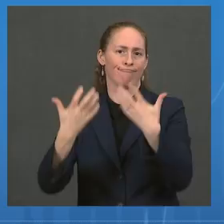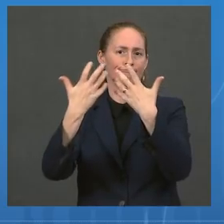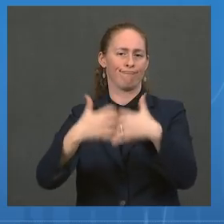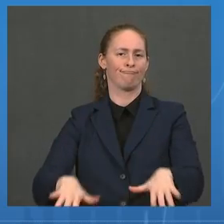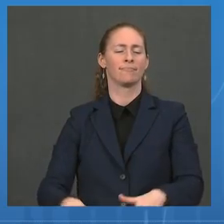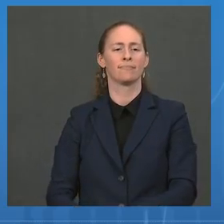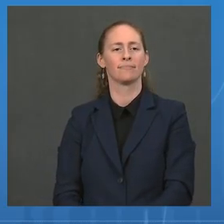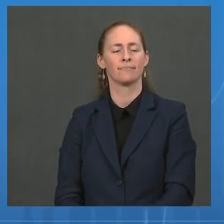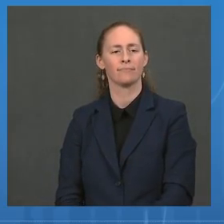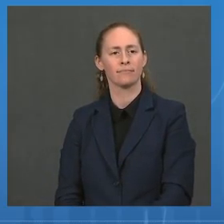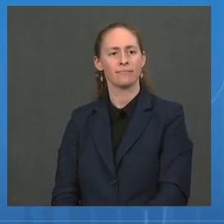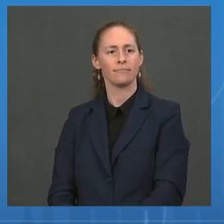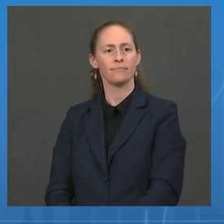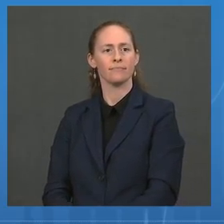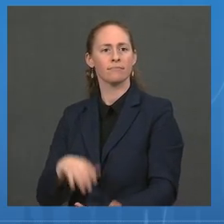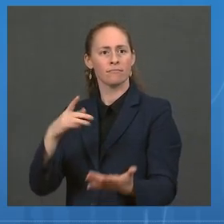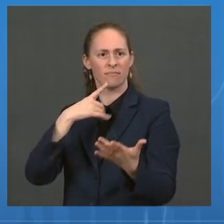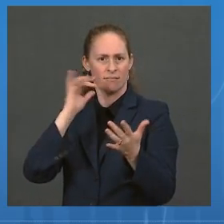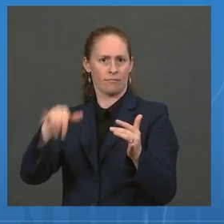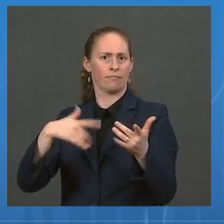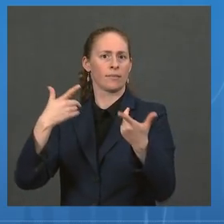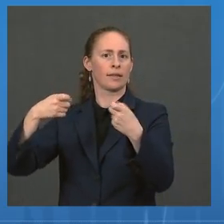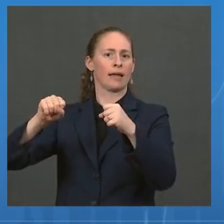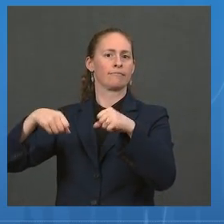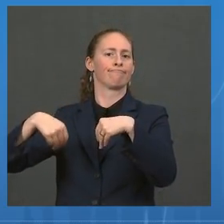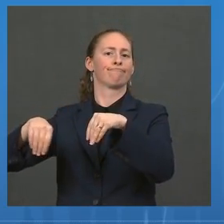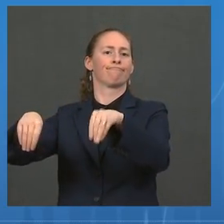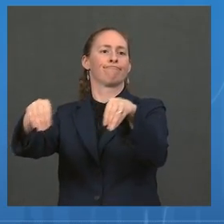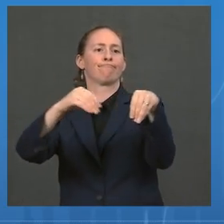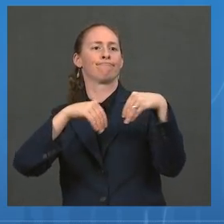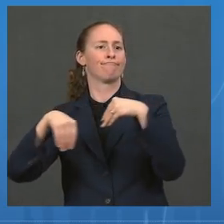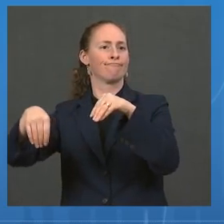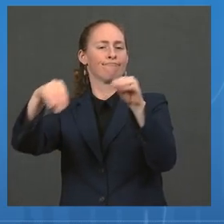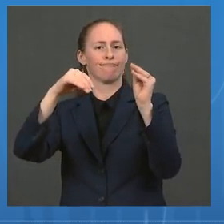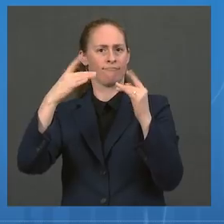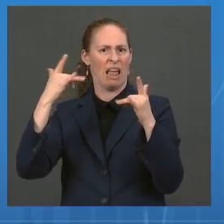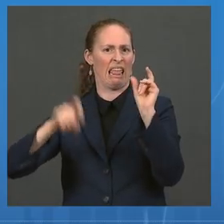So, to meet the increased demand, the President's plan has ramped up